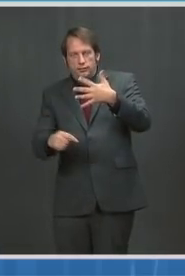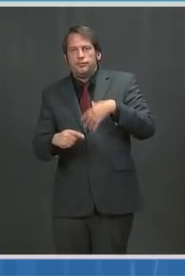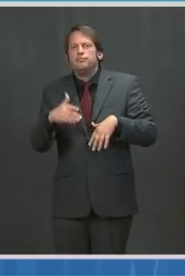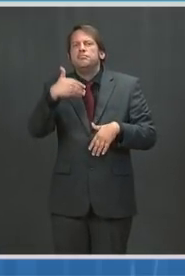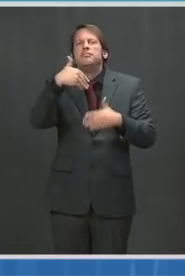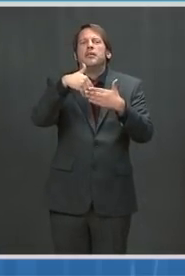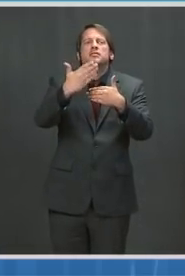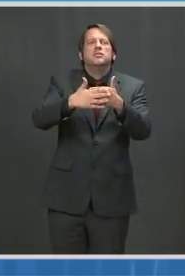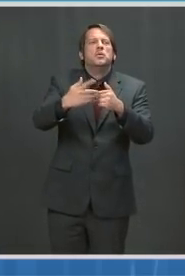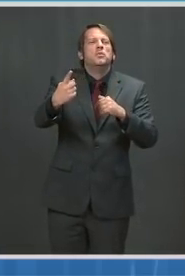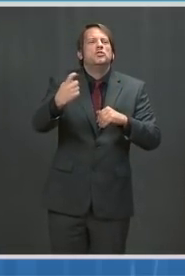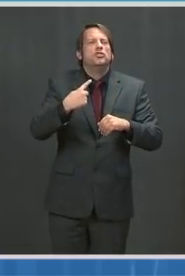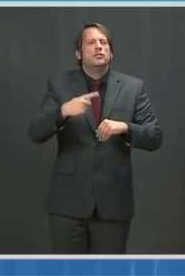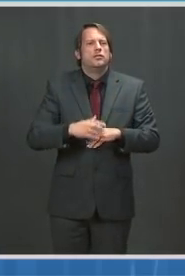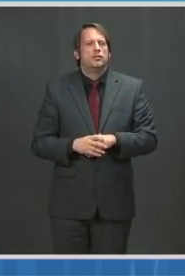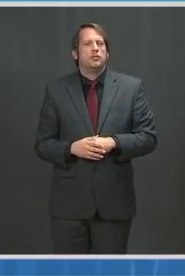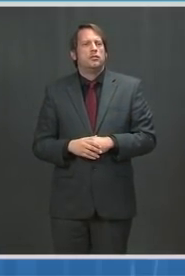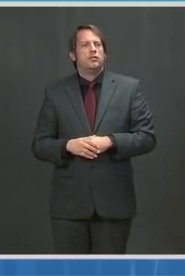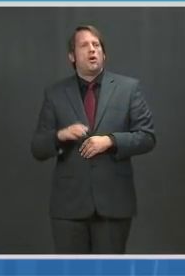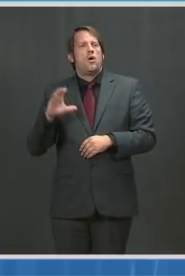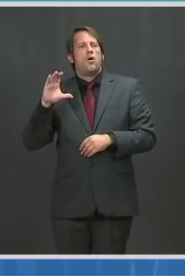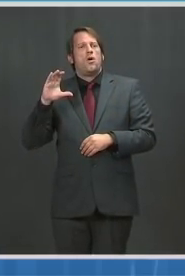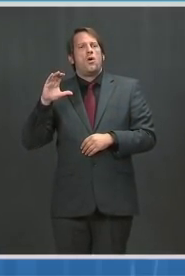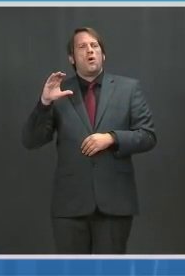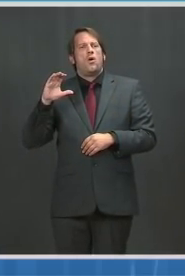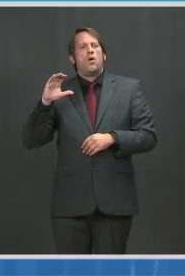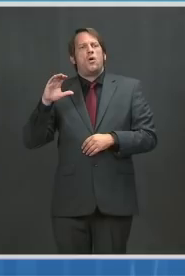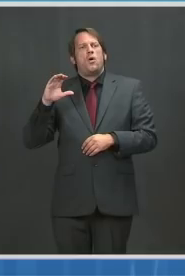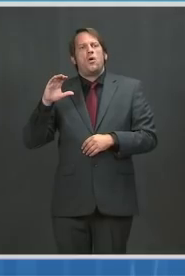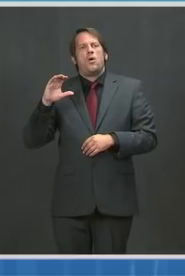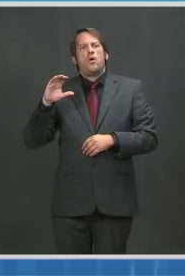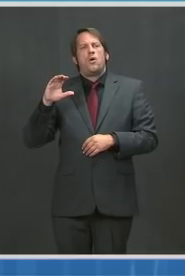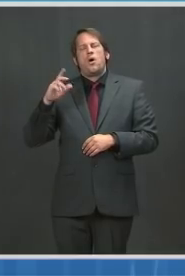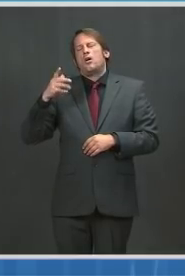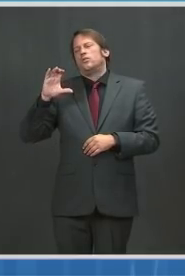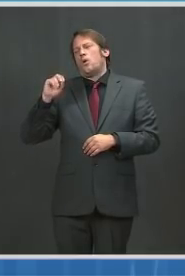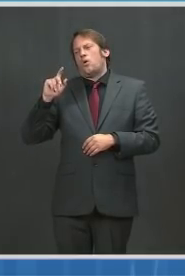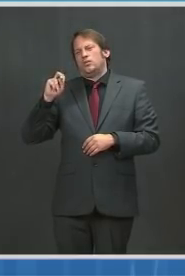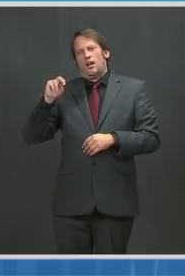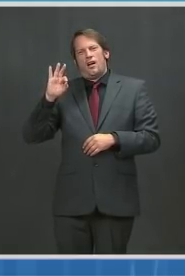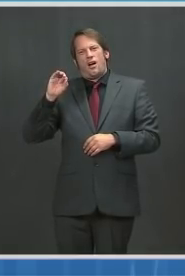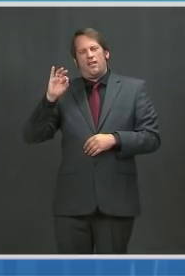at the Huffington Post. The Press: Hi, thanks for taking my question. Actually, I have something of a follow-up on that --